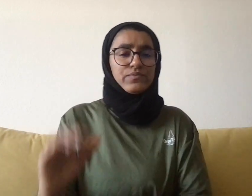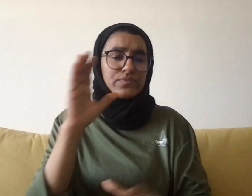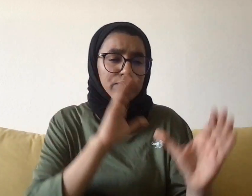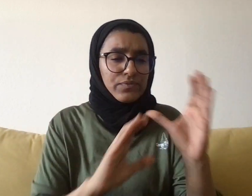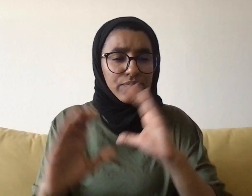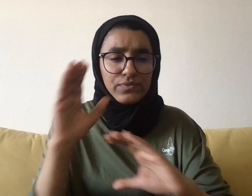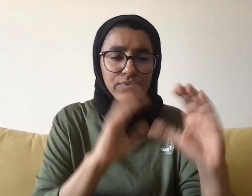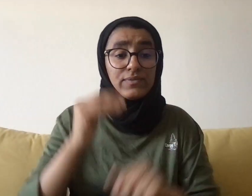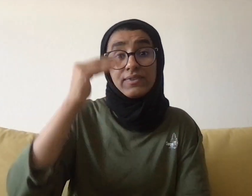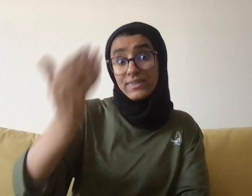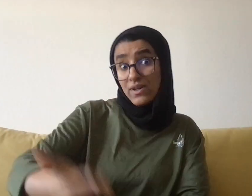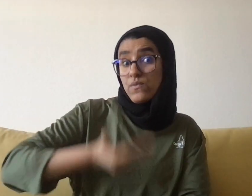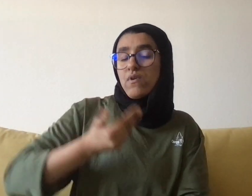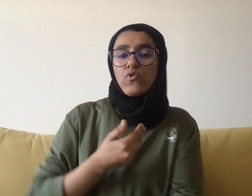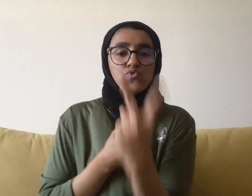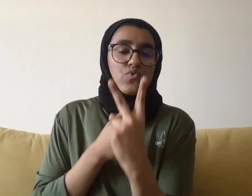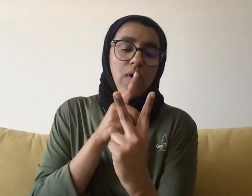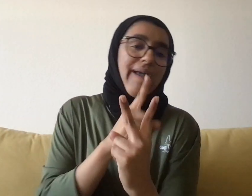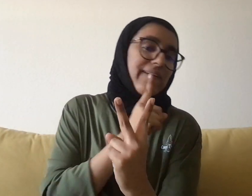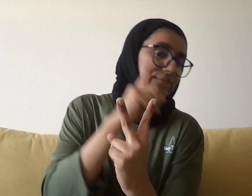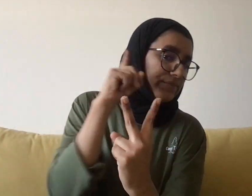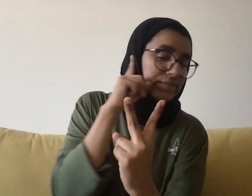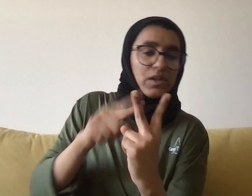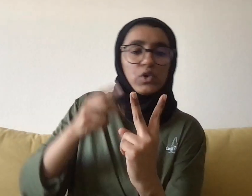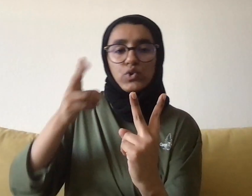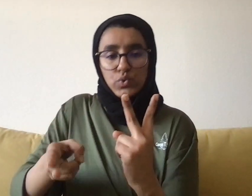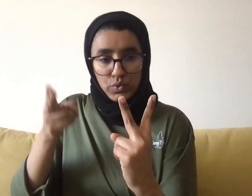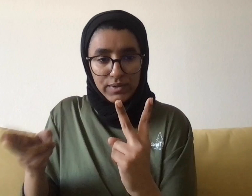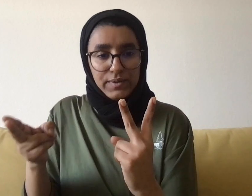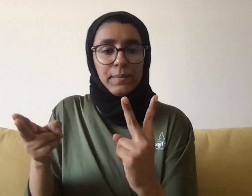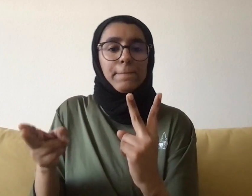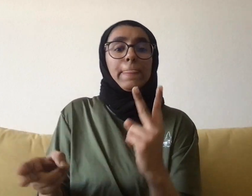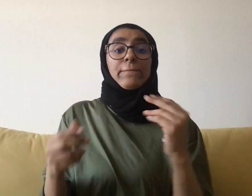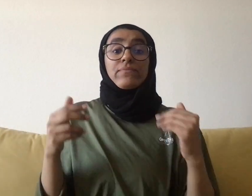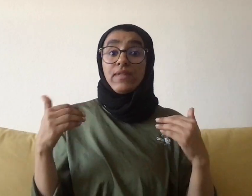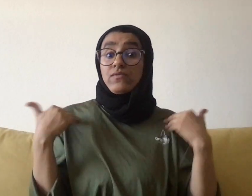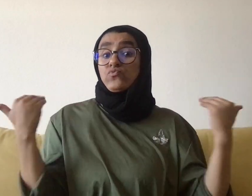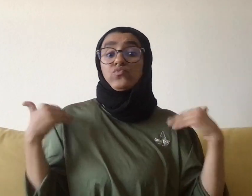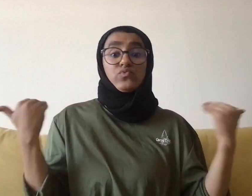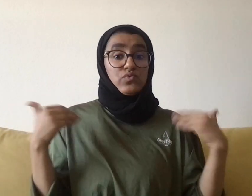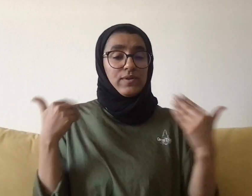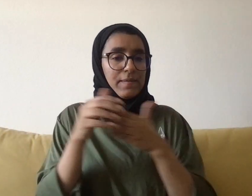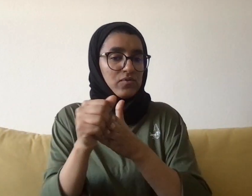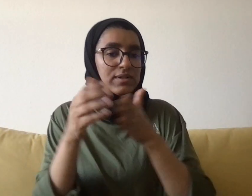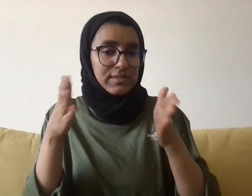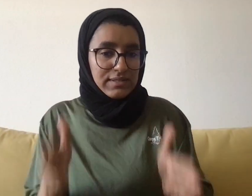is looking to hire Deaf and Hard of Hearing young Leaders in Pennsylvania.